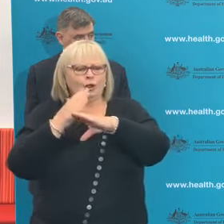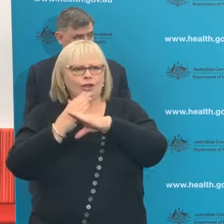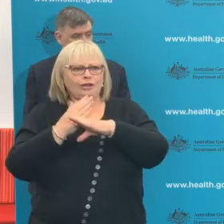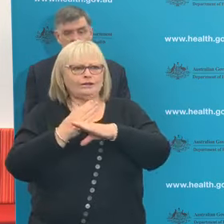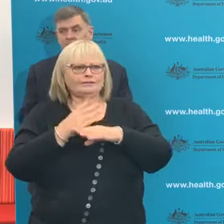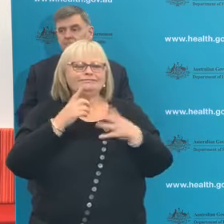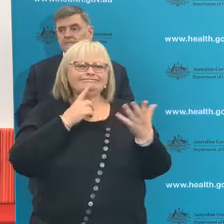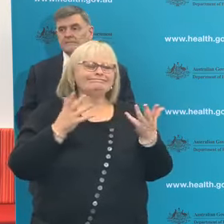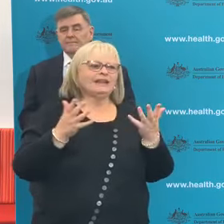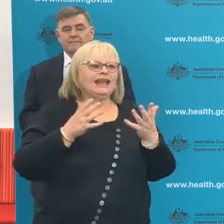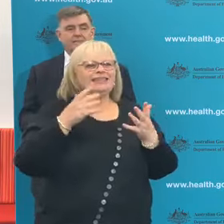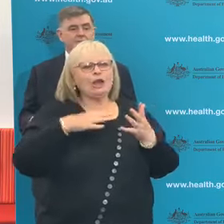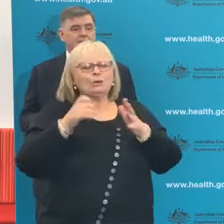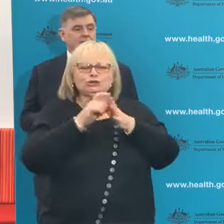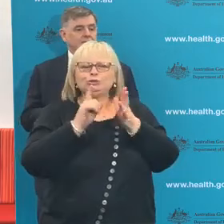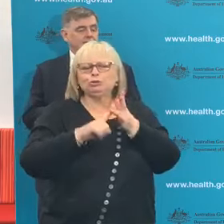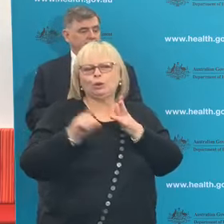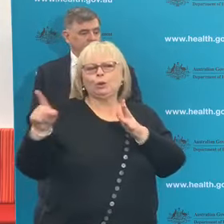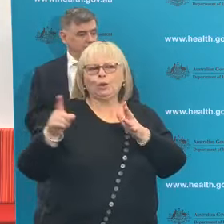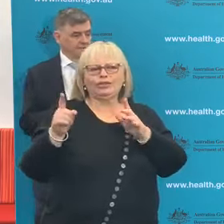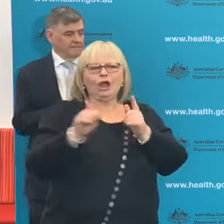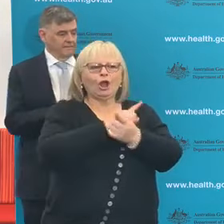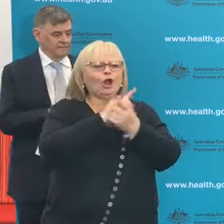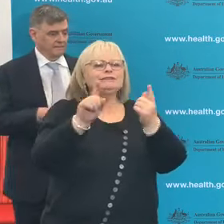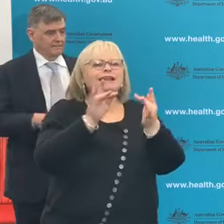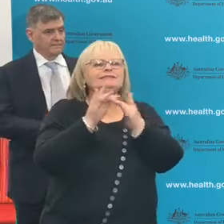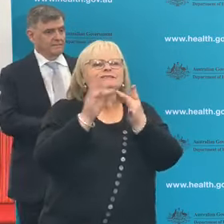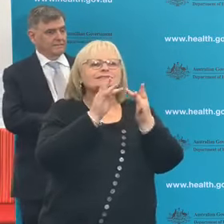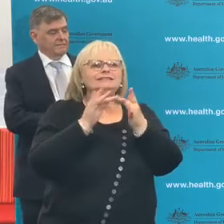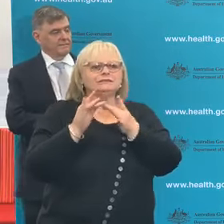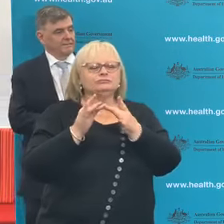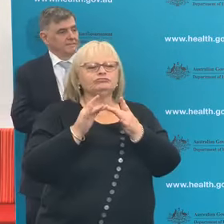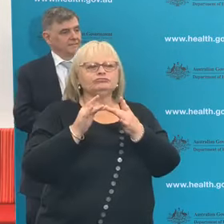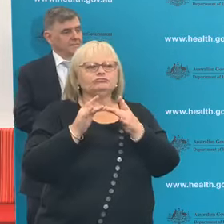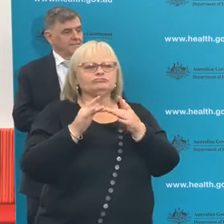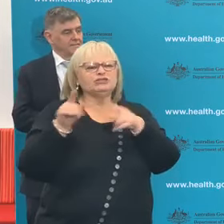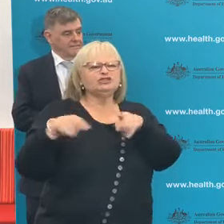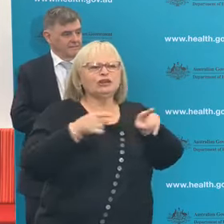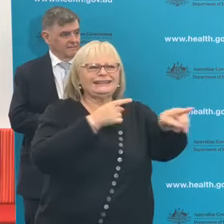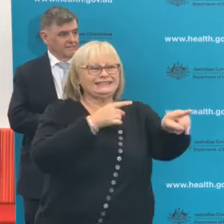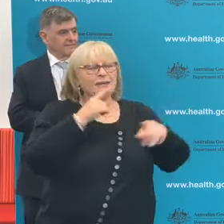function to perform contact tracing and now that's some way away. Tt's been